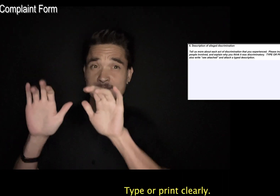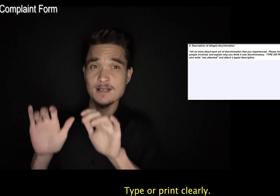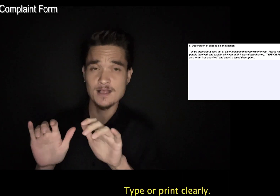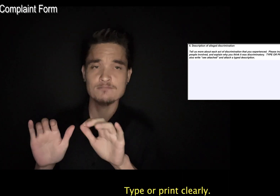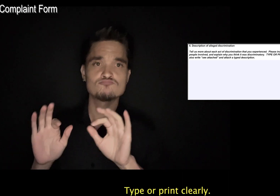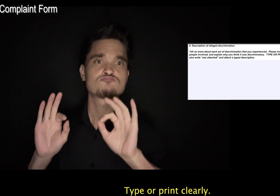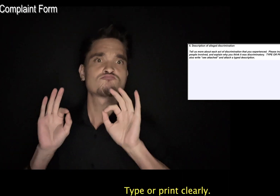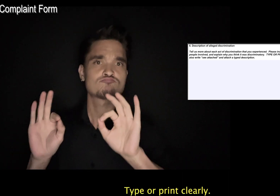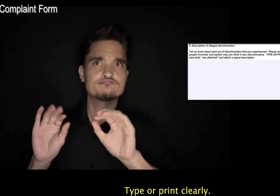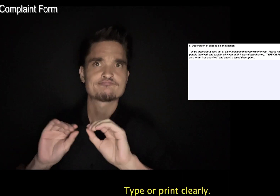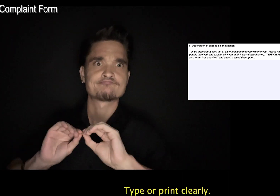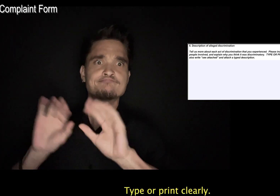Type or print clearly.